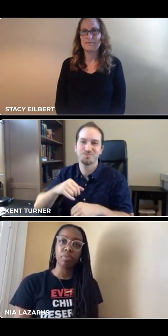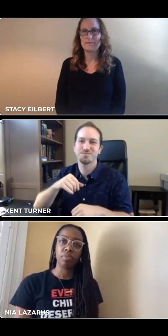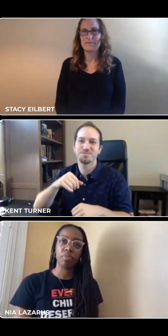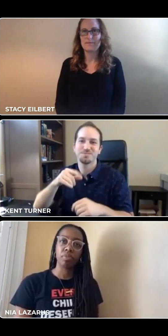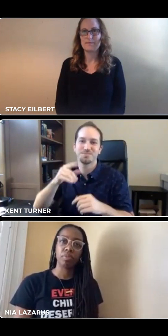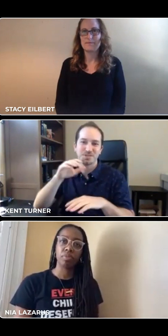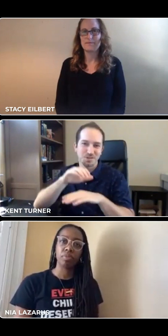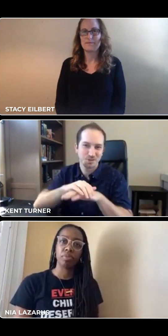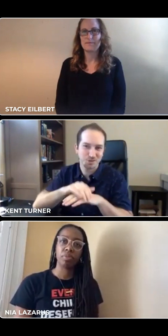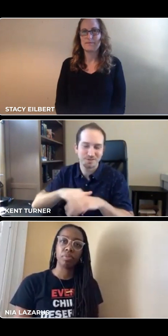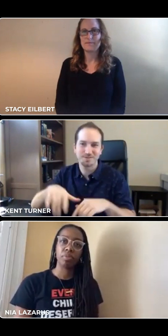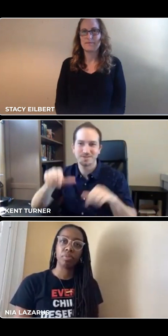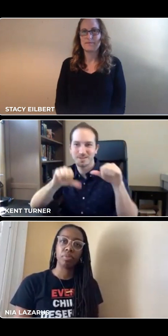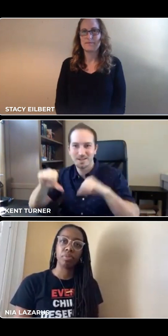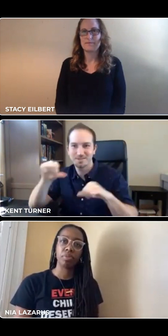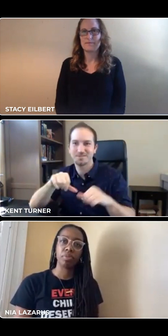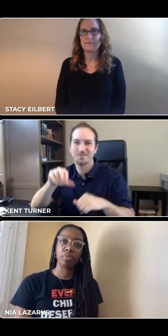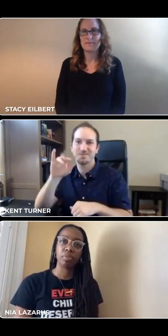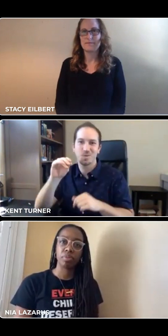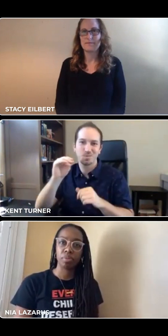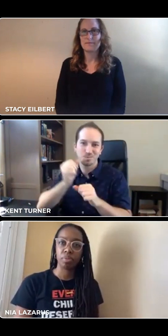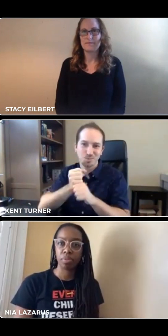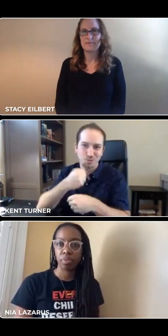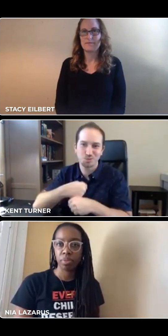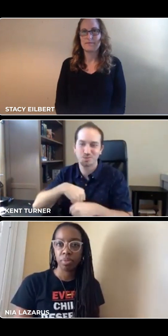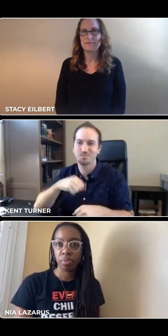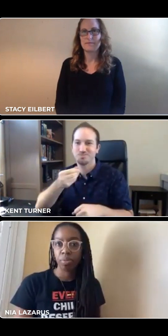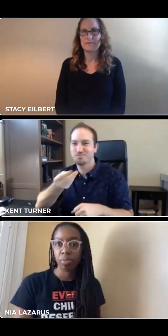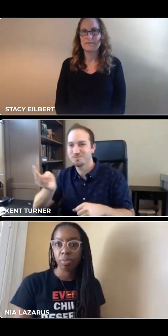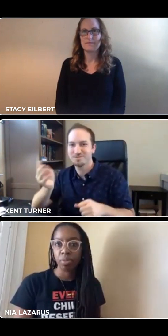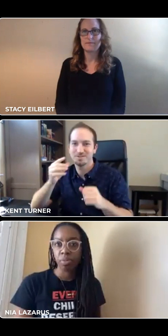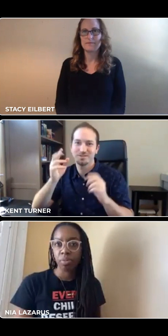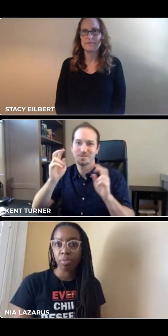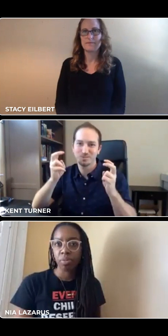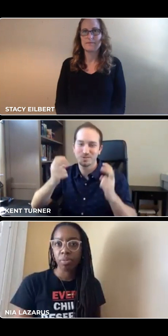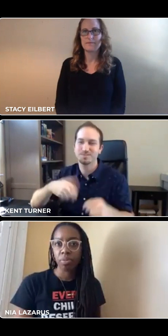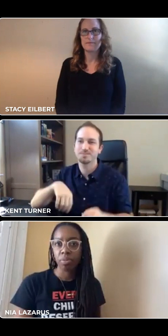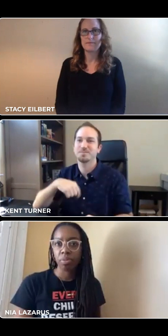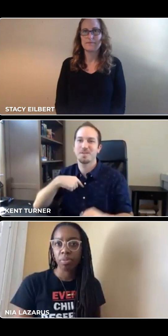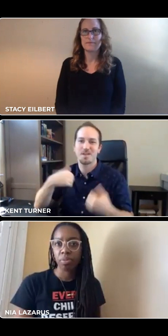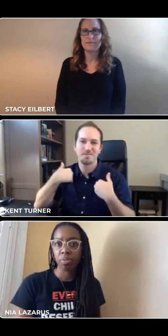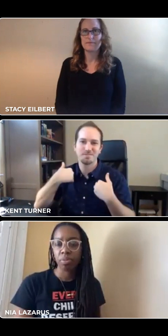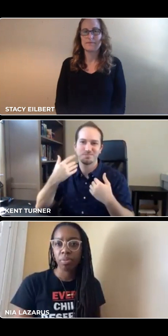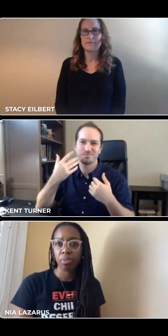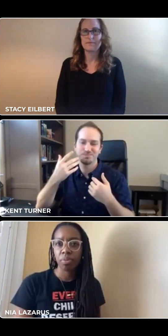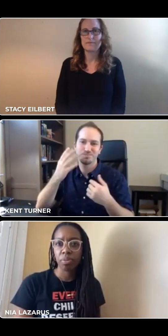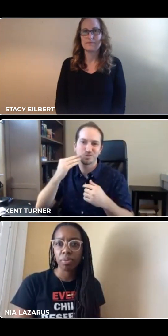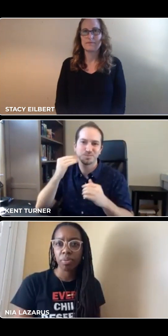I taught English, science, and various other subjects at a middle school, a deaf school.